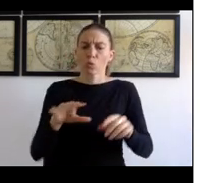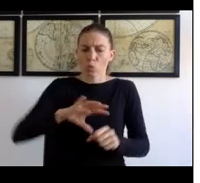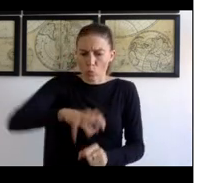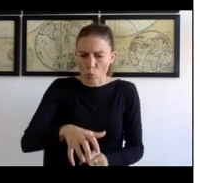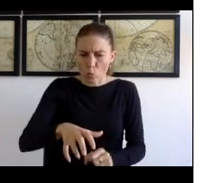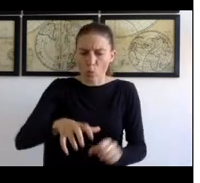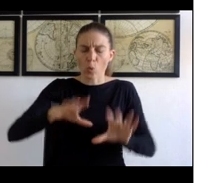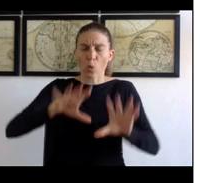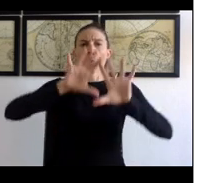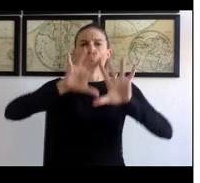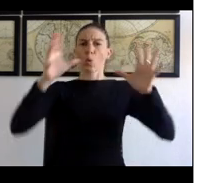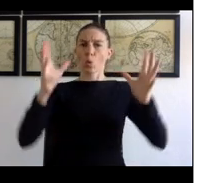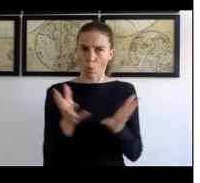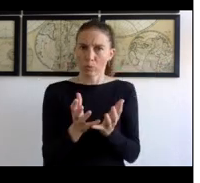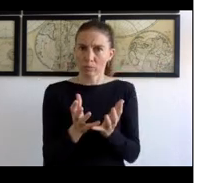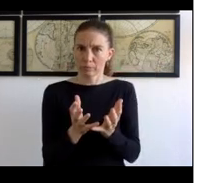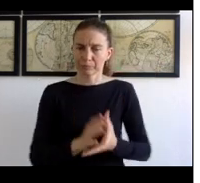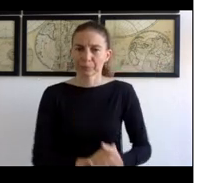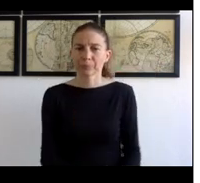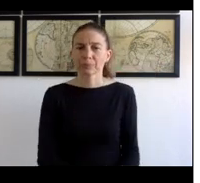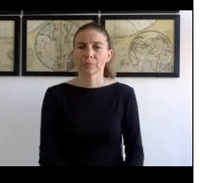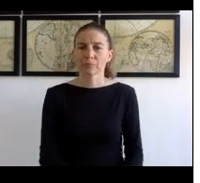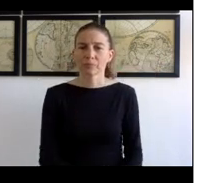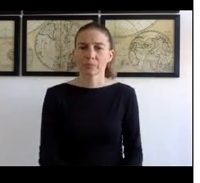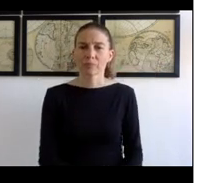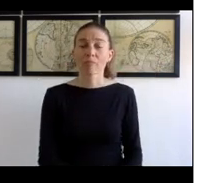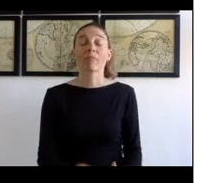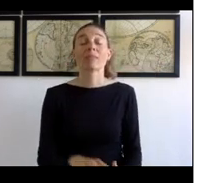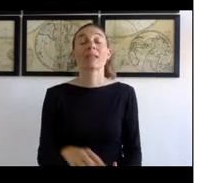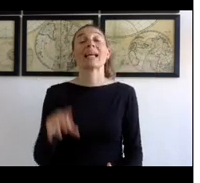DPOs advance their own being of persons with disabilities